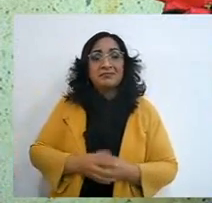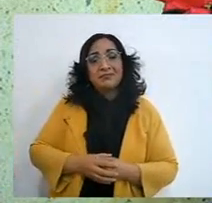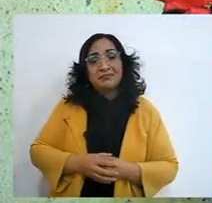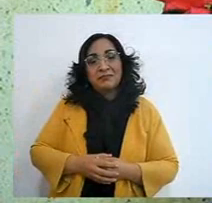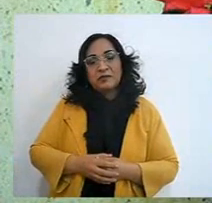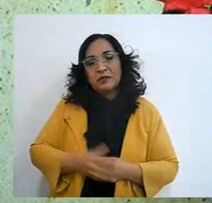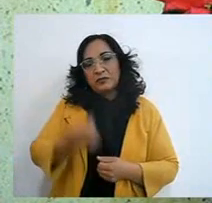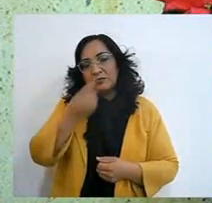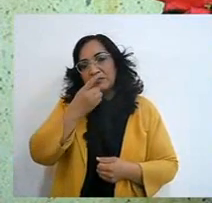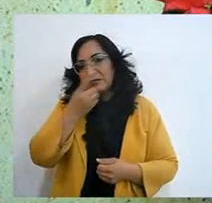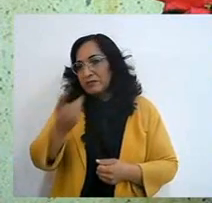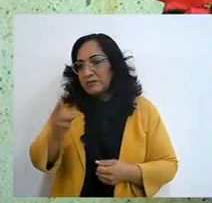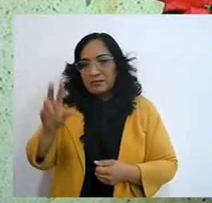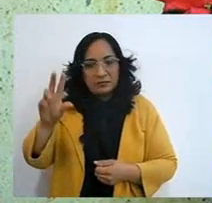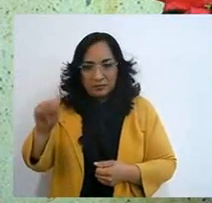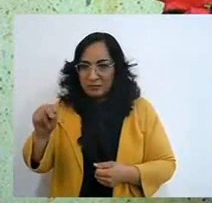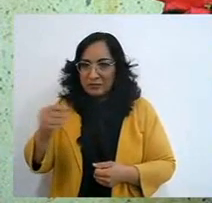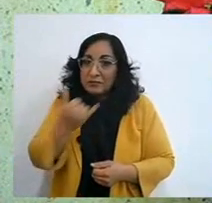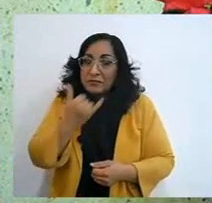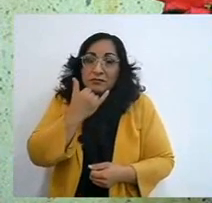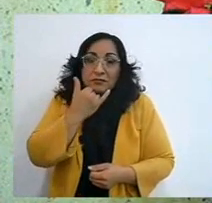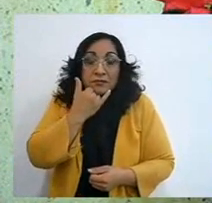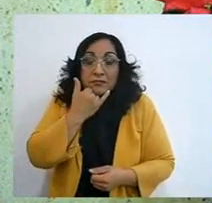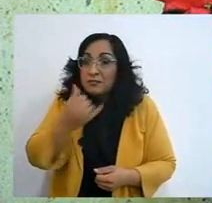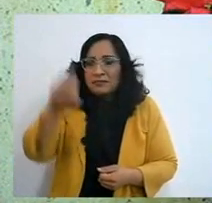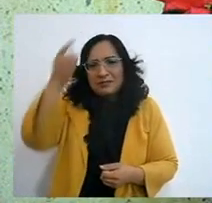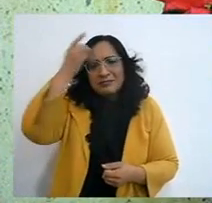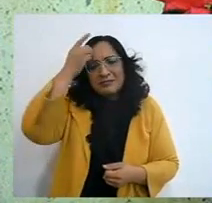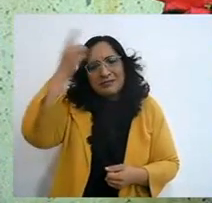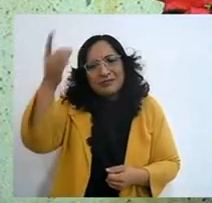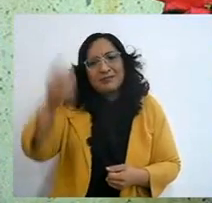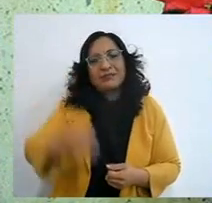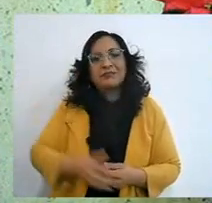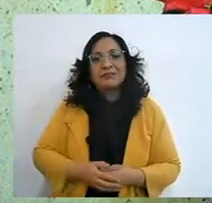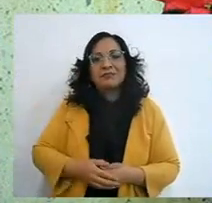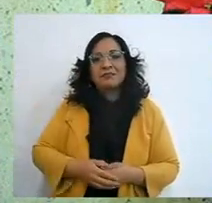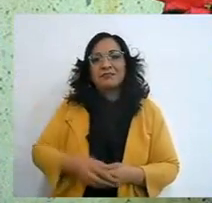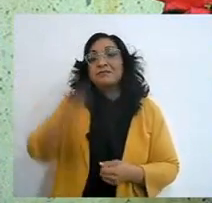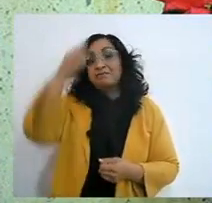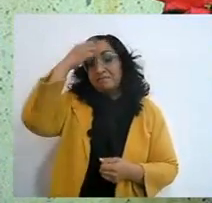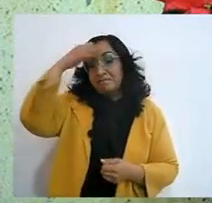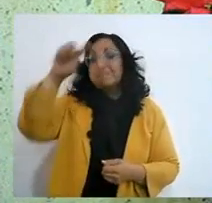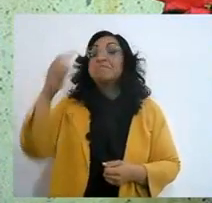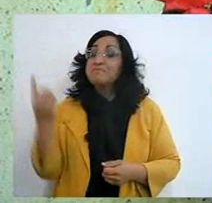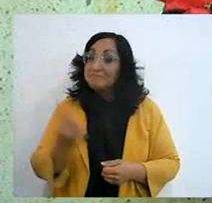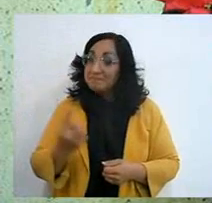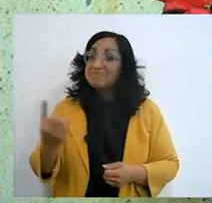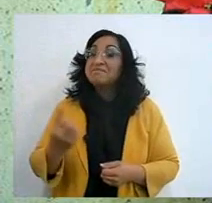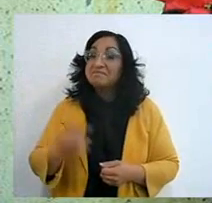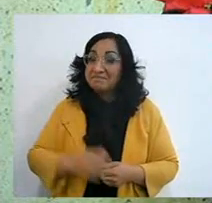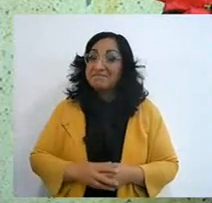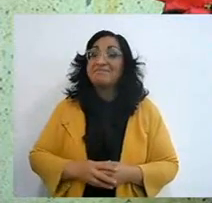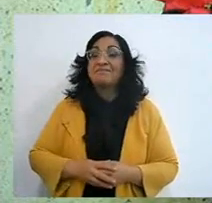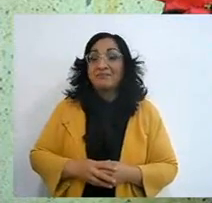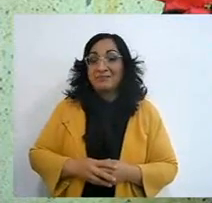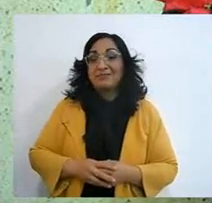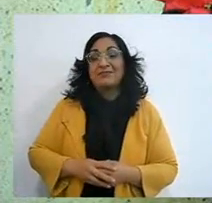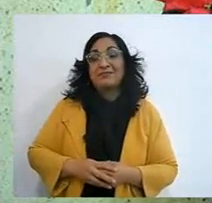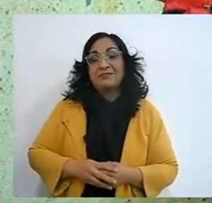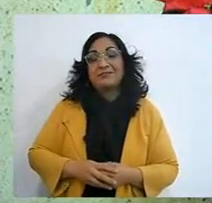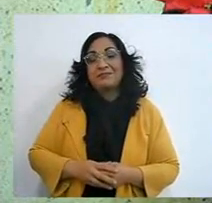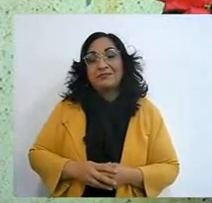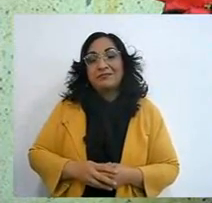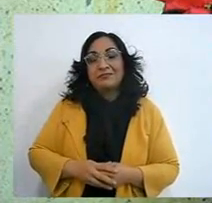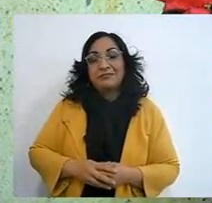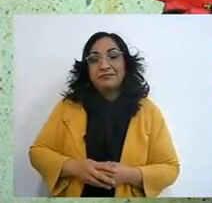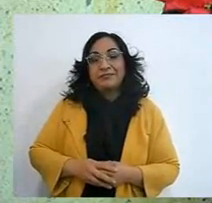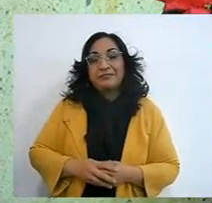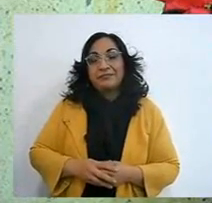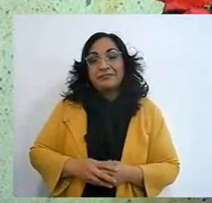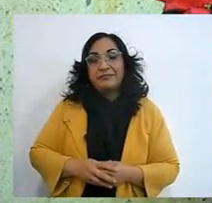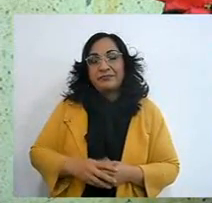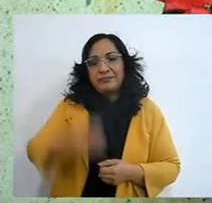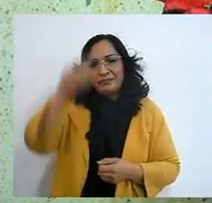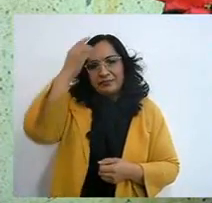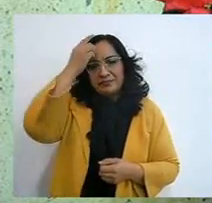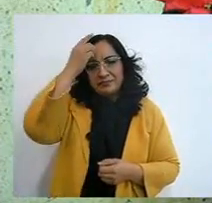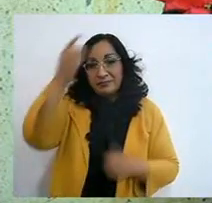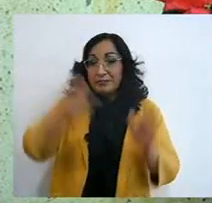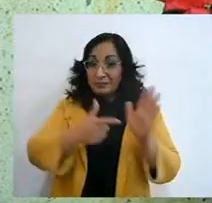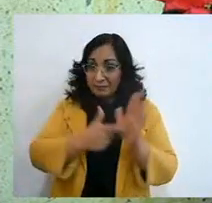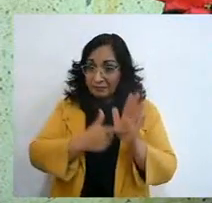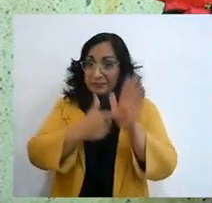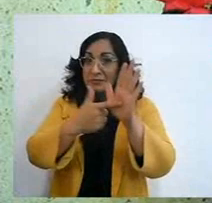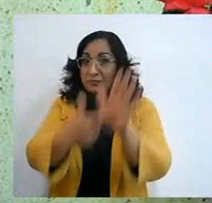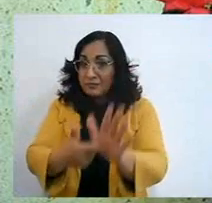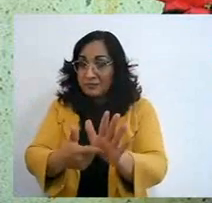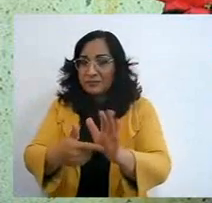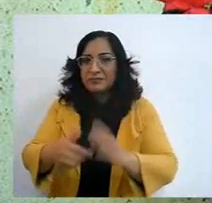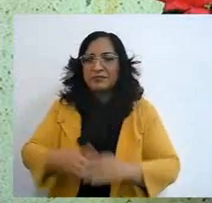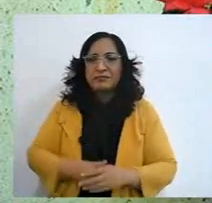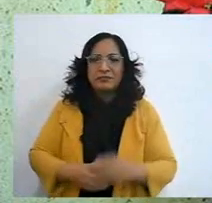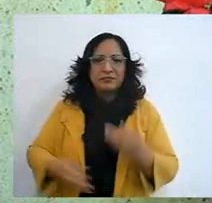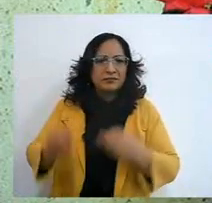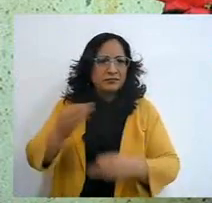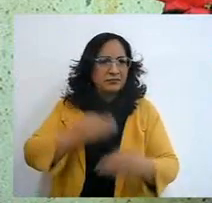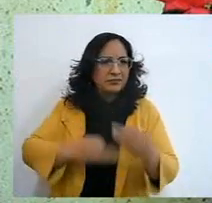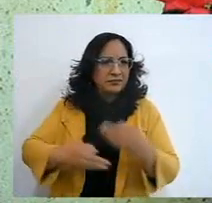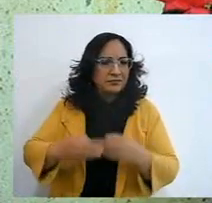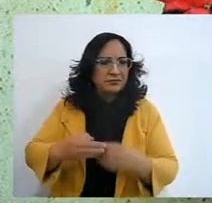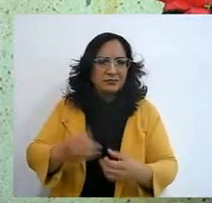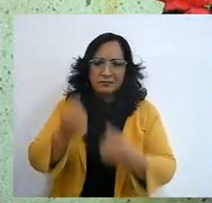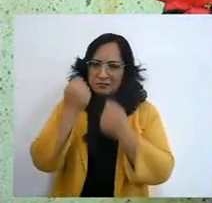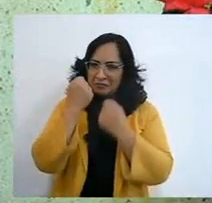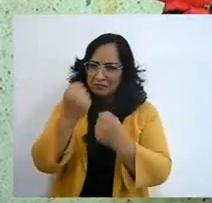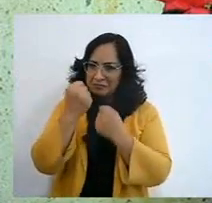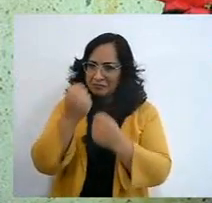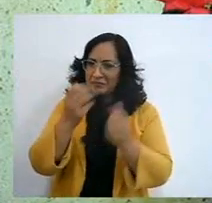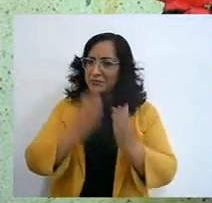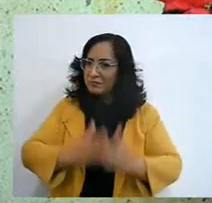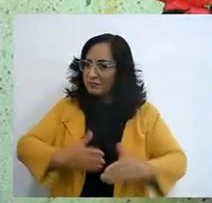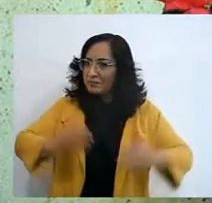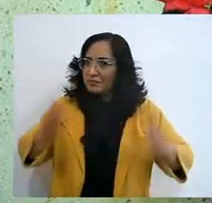I said no forgive me Lord forgive me what is this for? and the Lord showed me all the great power of him,